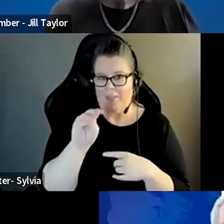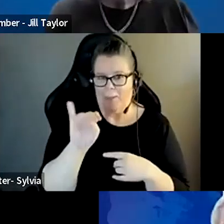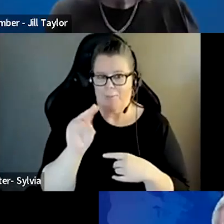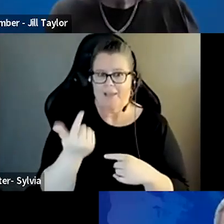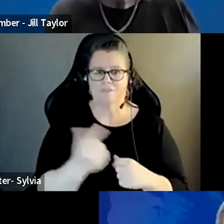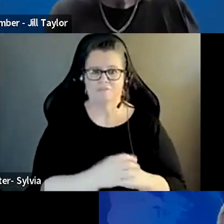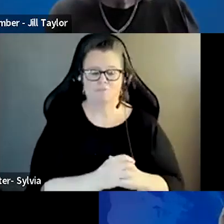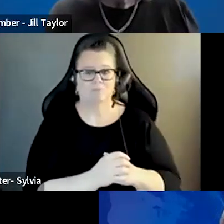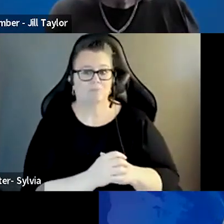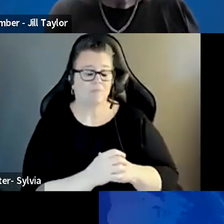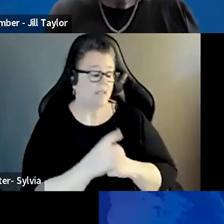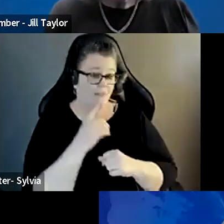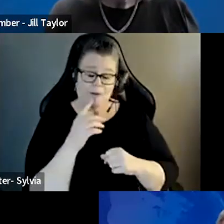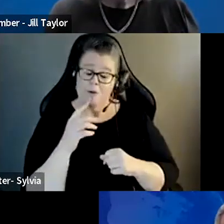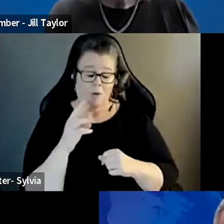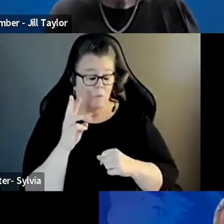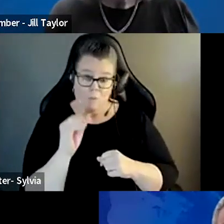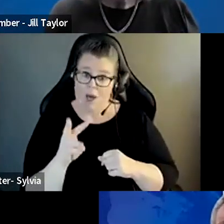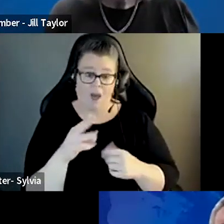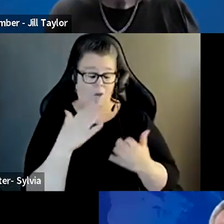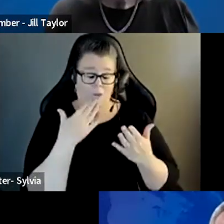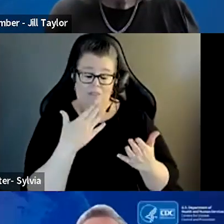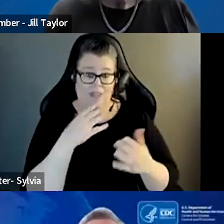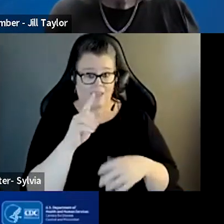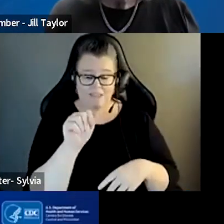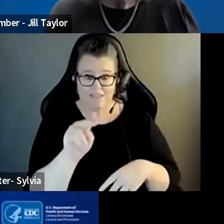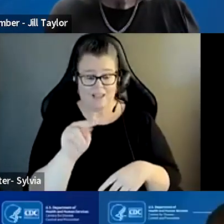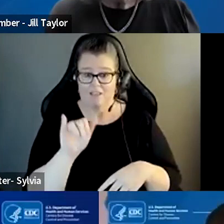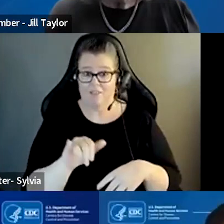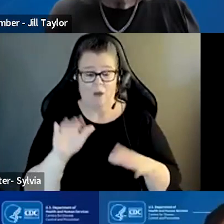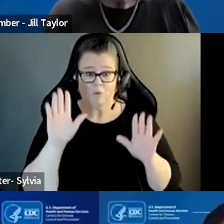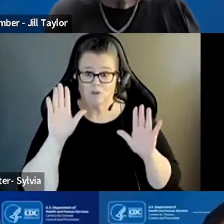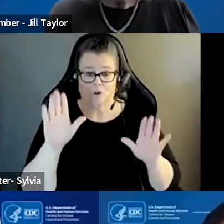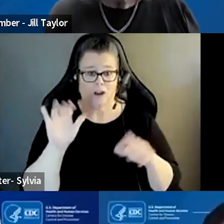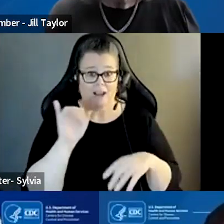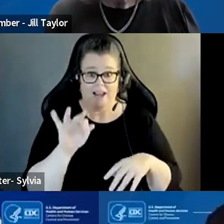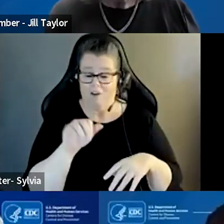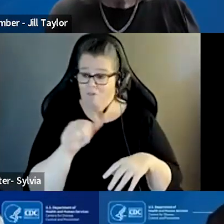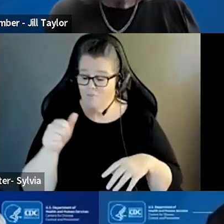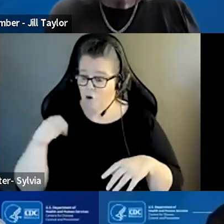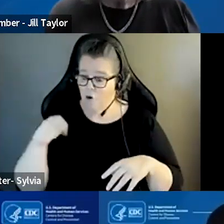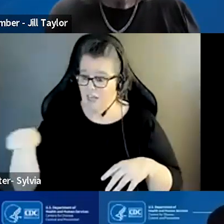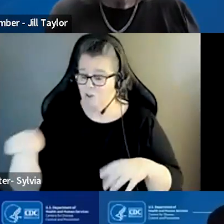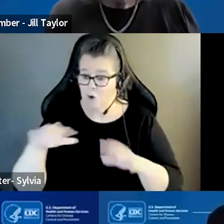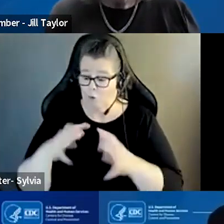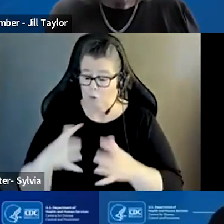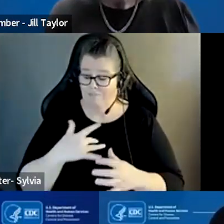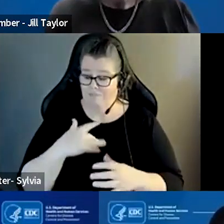Wow. Thanks, Dan, that was incredible. This -- the rest of the group is like me, I kind of feel like I need a break, but we'll do